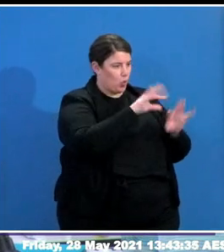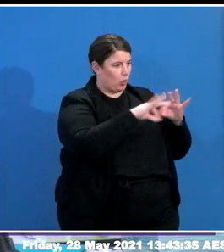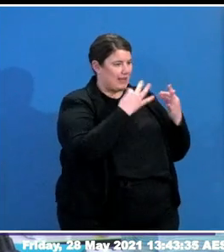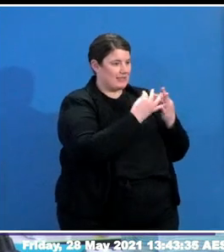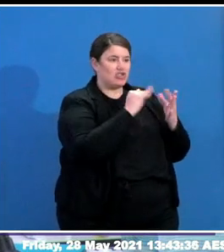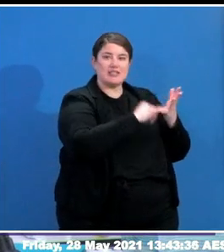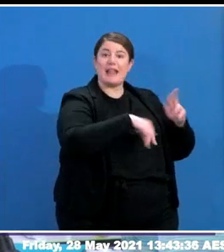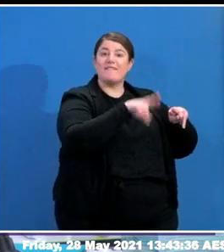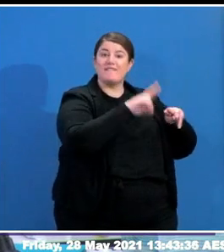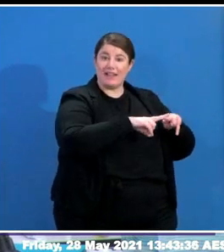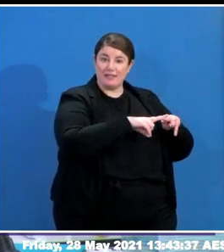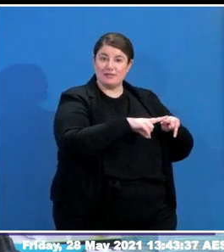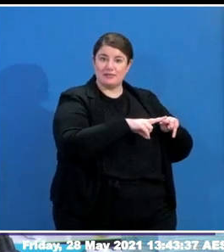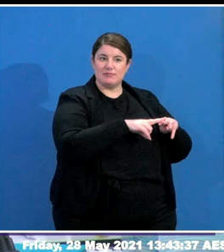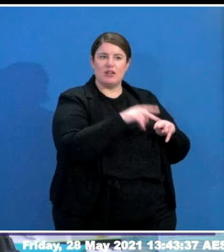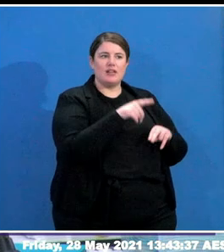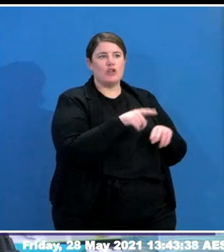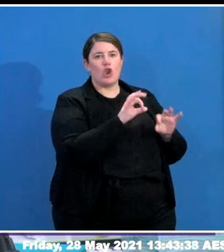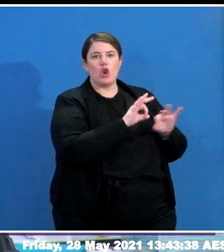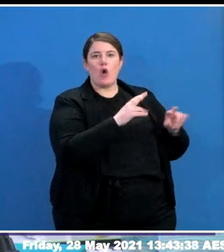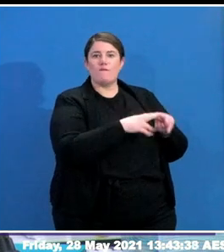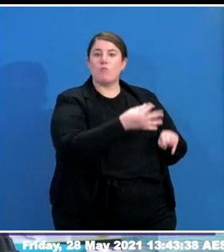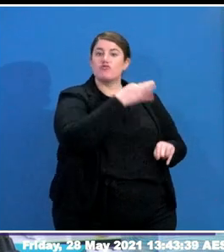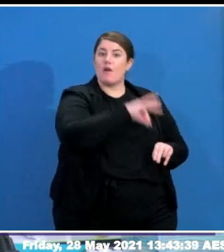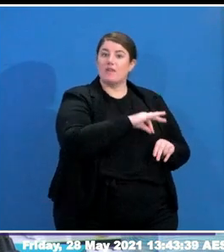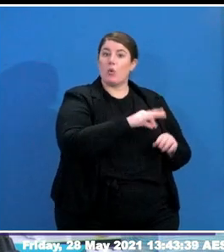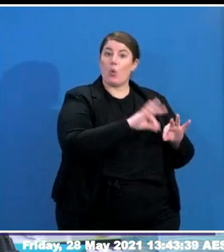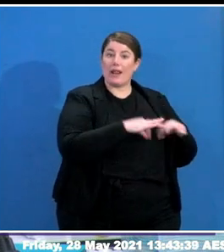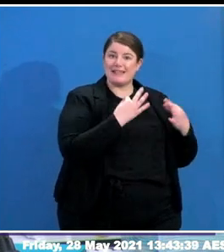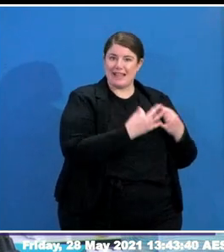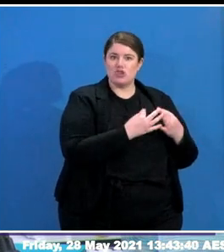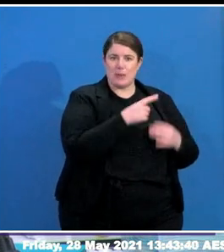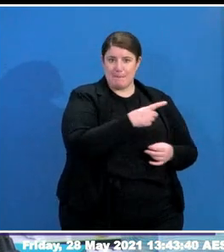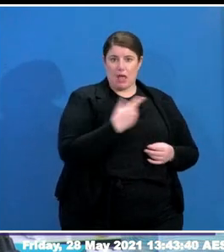is said to be non-profit but in fact has made very considerable surpluses